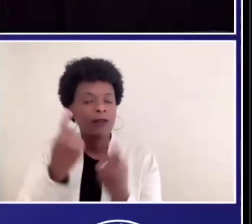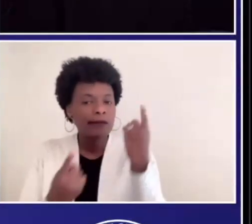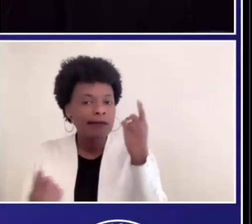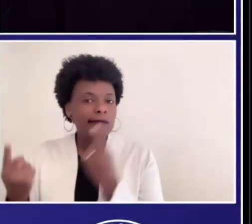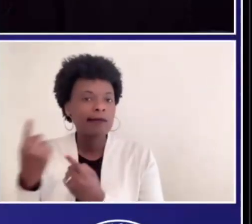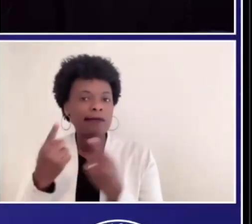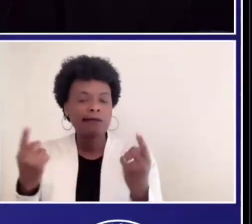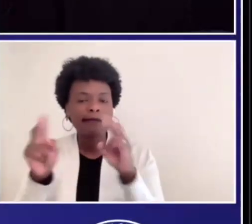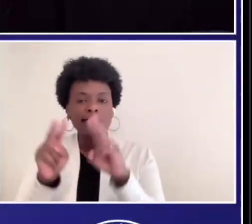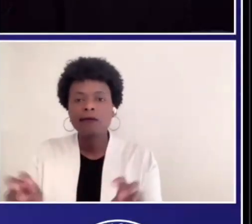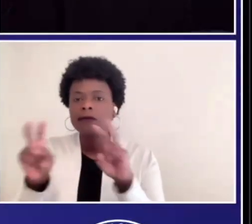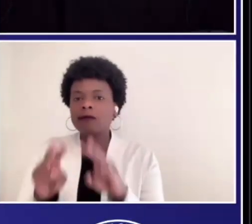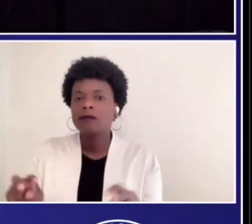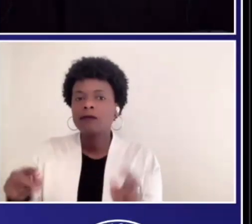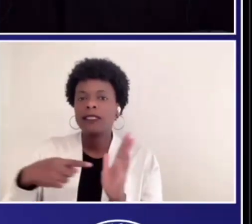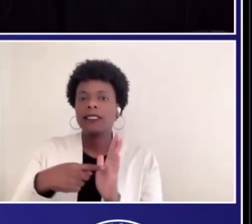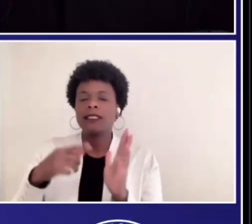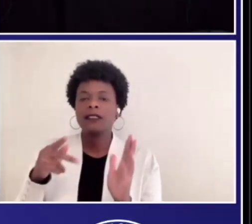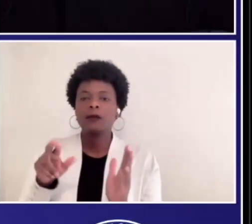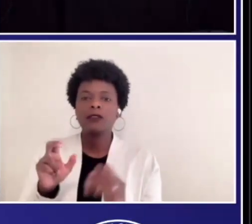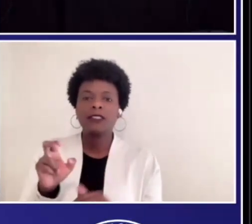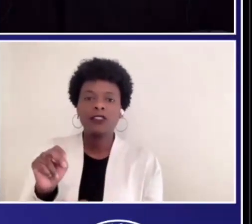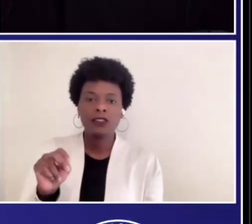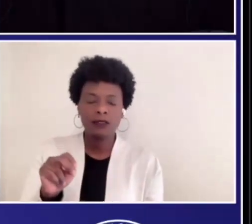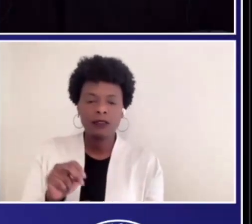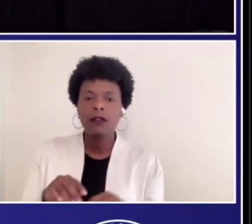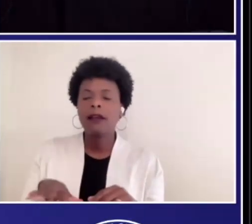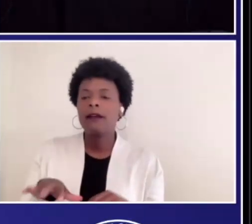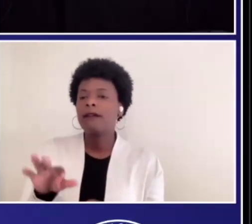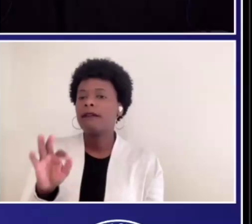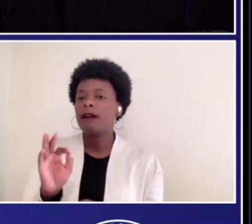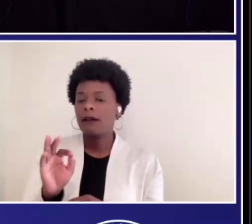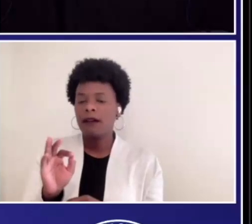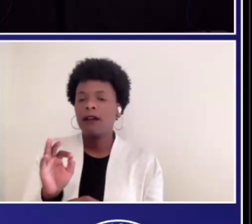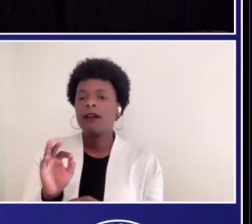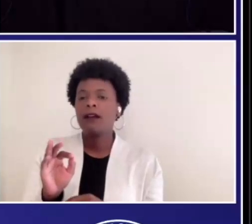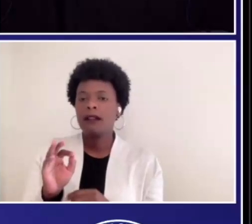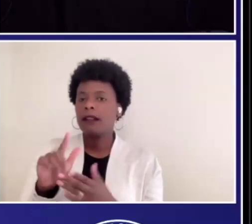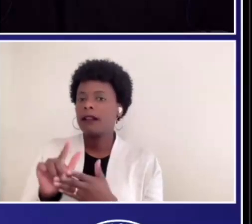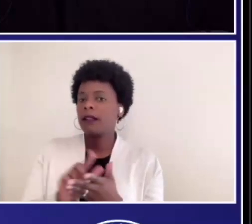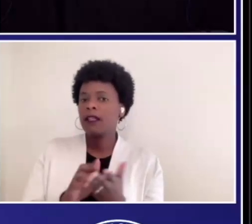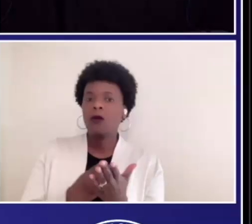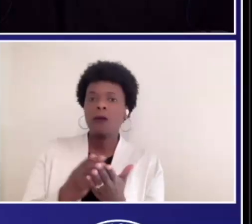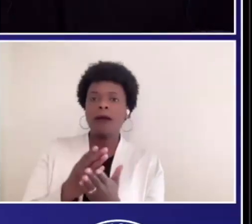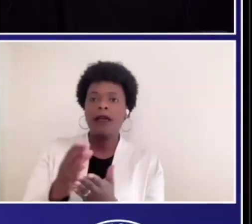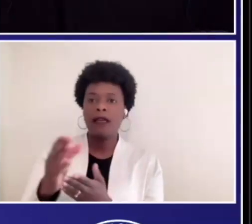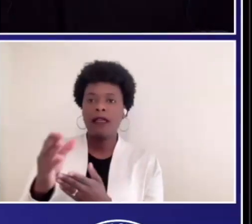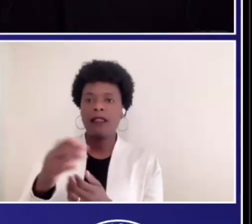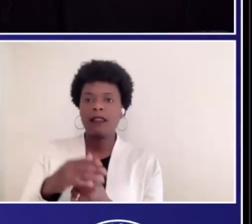closely at this specific provision and find the legal pathway forward to make it clear